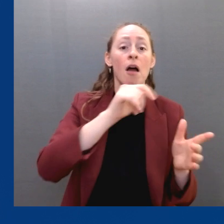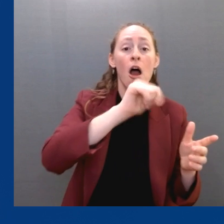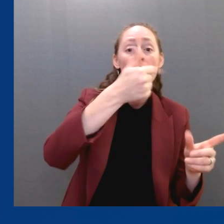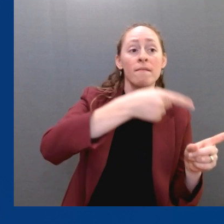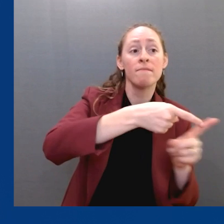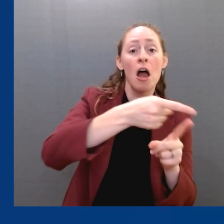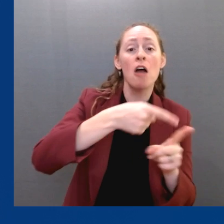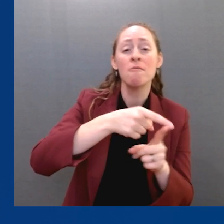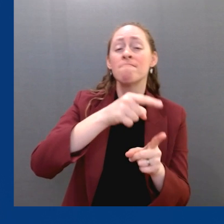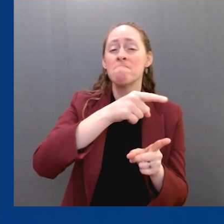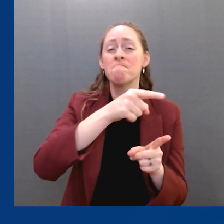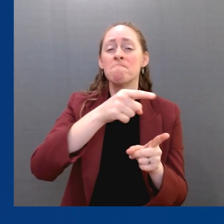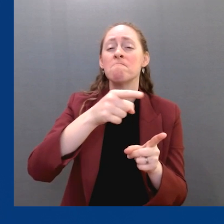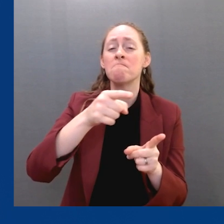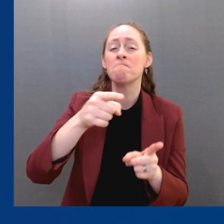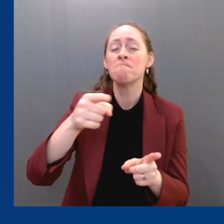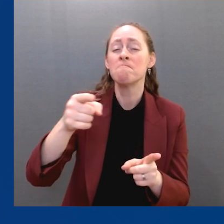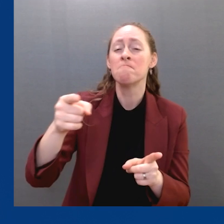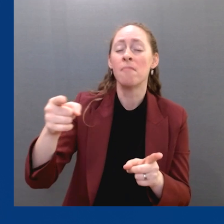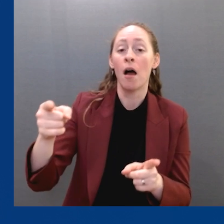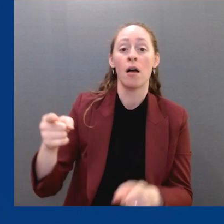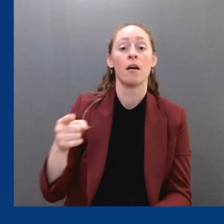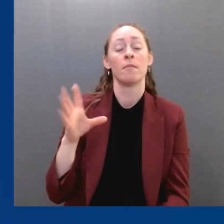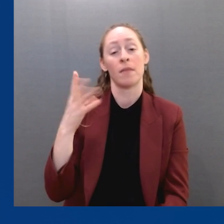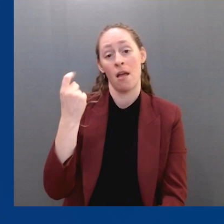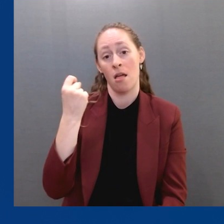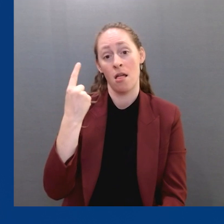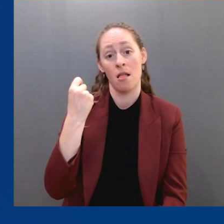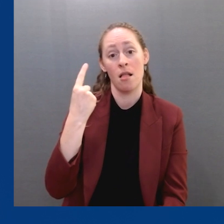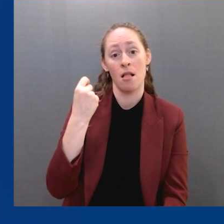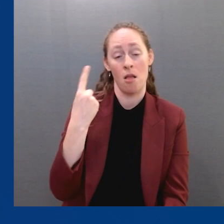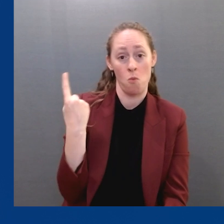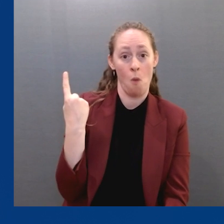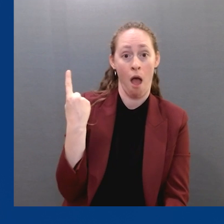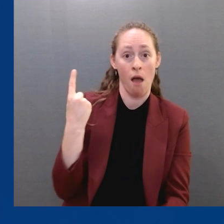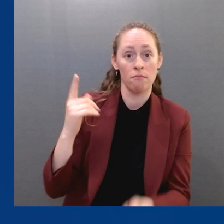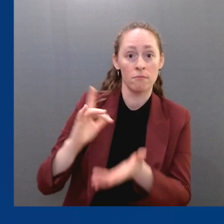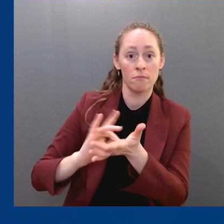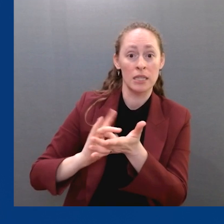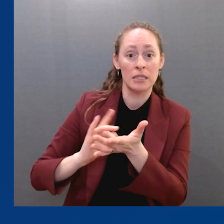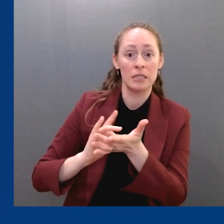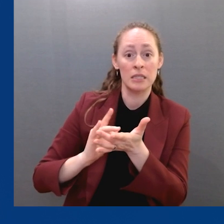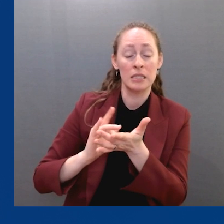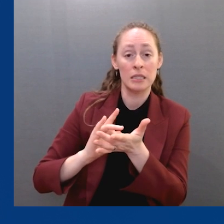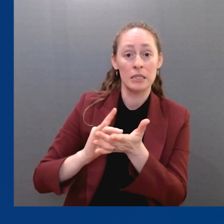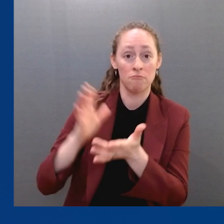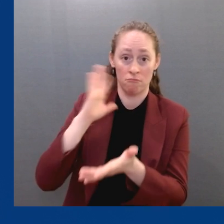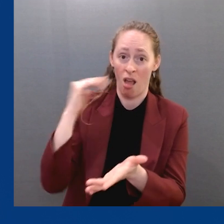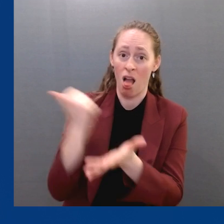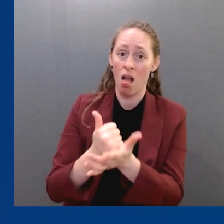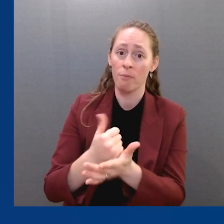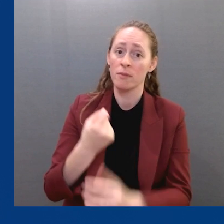and better Talib Mab is predicted to work as treatments, as is an obvious shell predicted